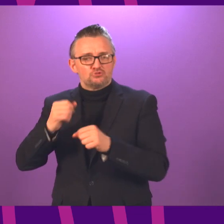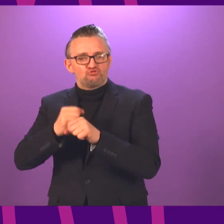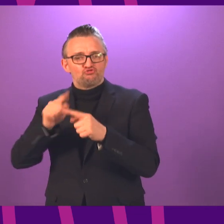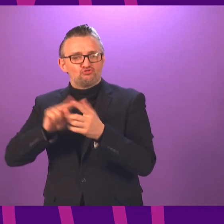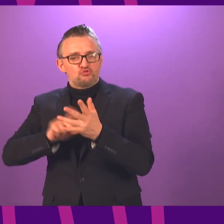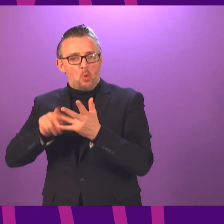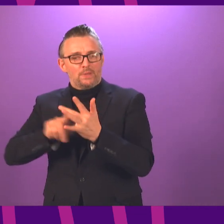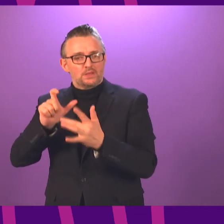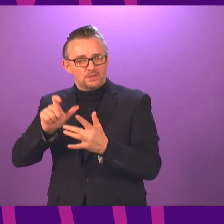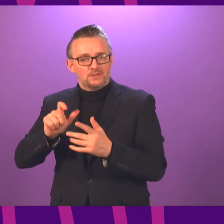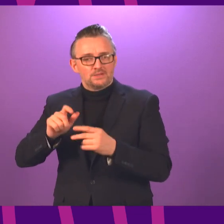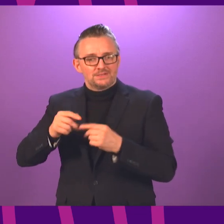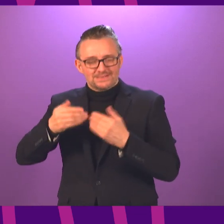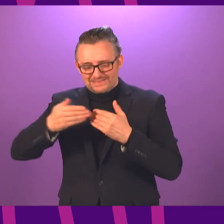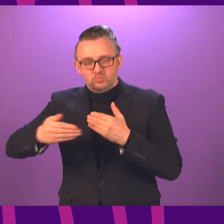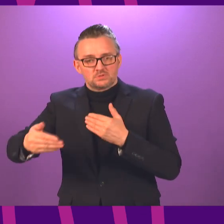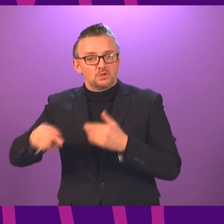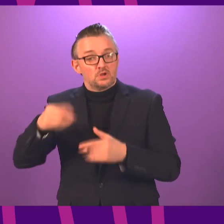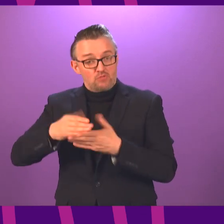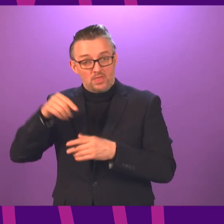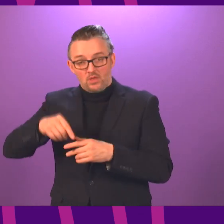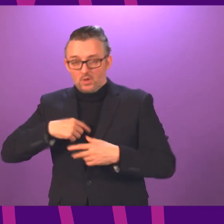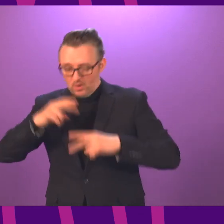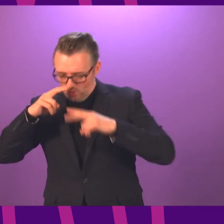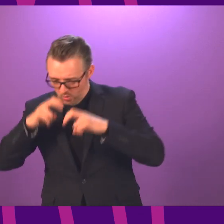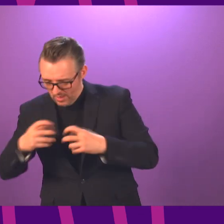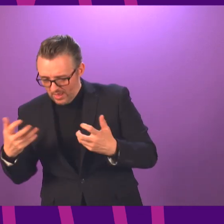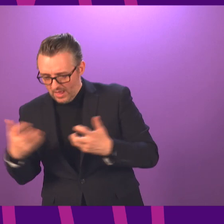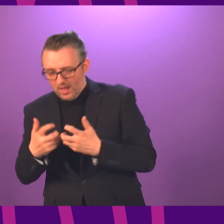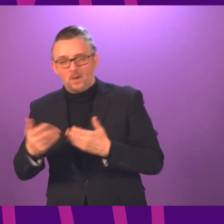world leader on genomic sequencing, and we are looking at how we can do much more real-time